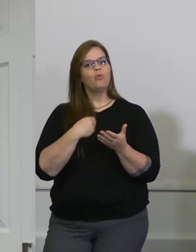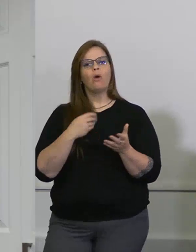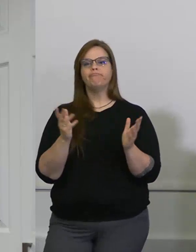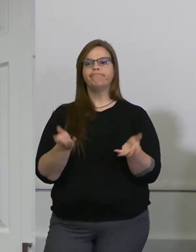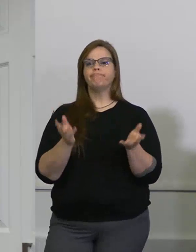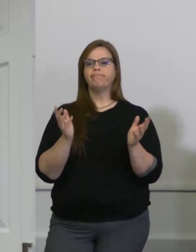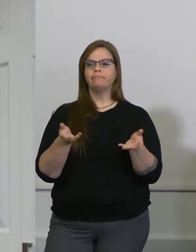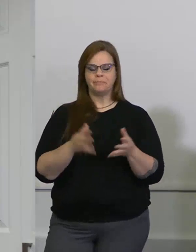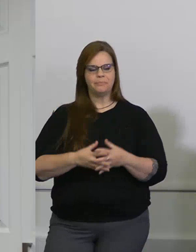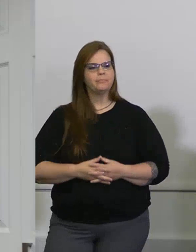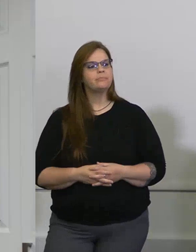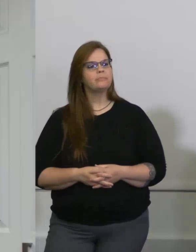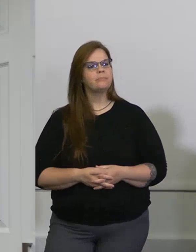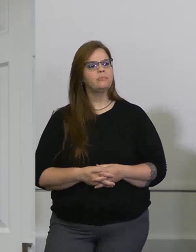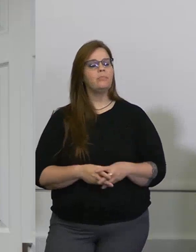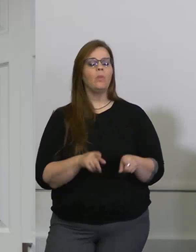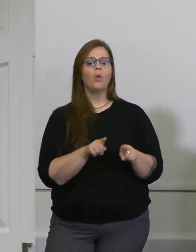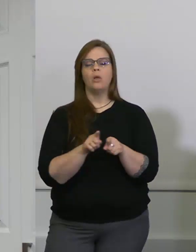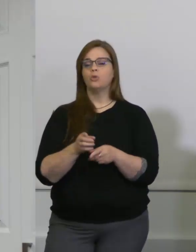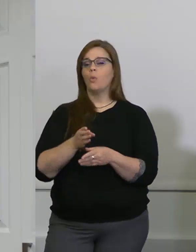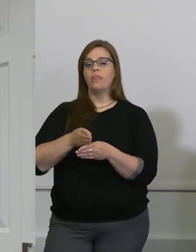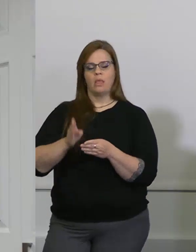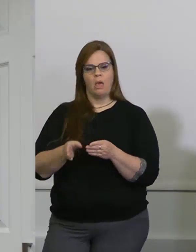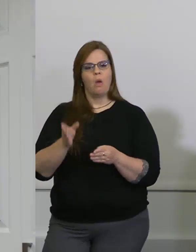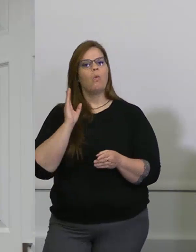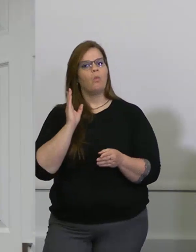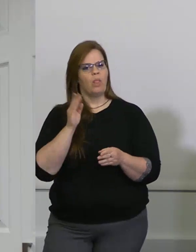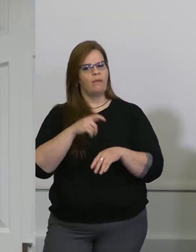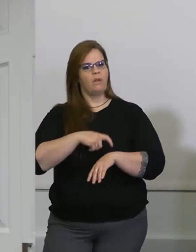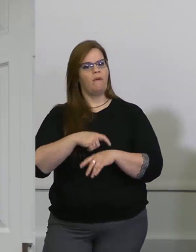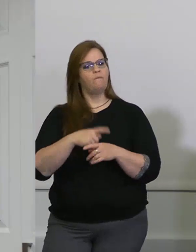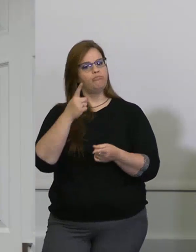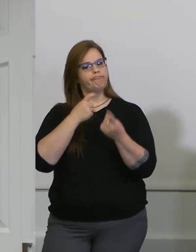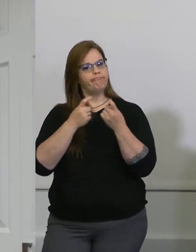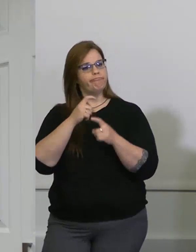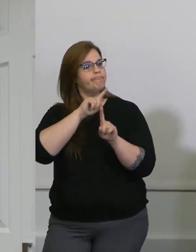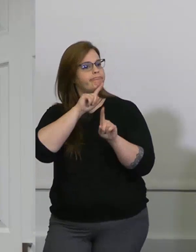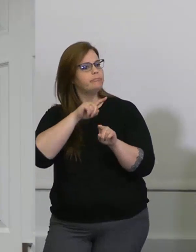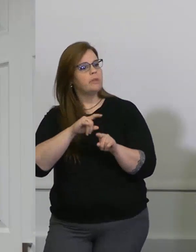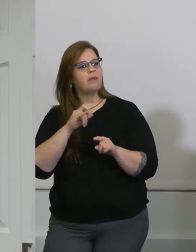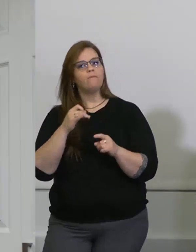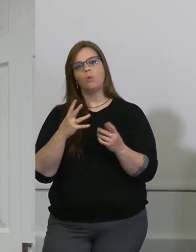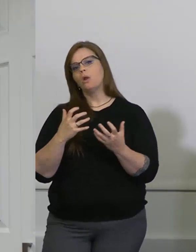We all also have questions at the end in case you wanted to wait till the end.